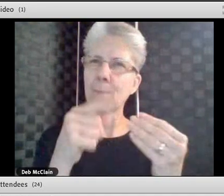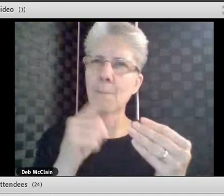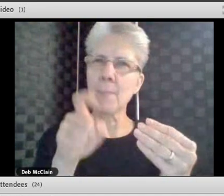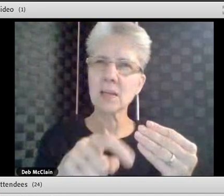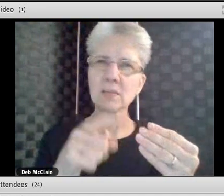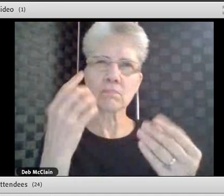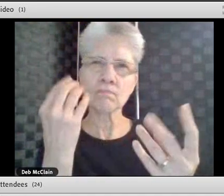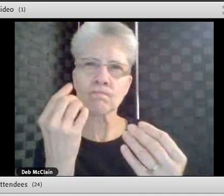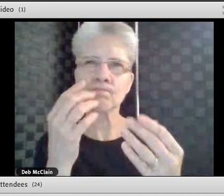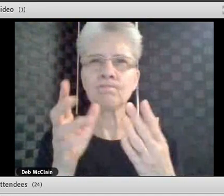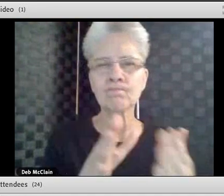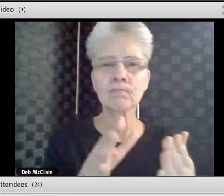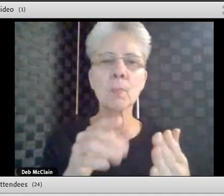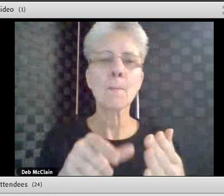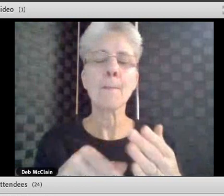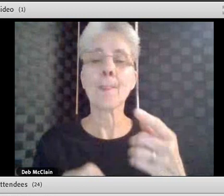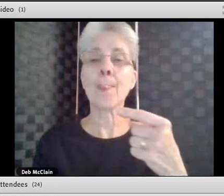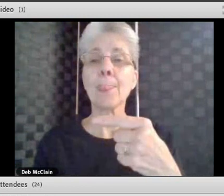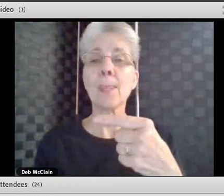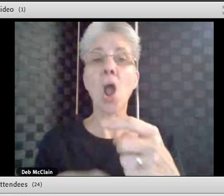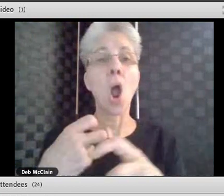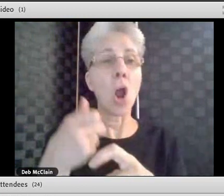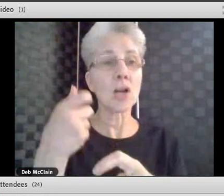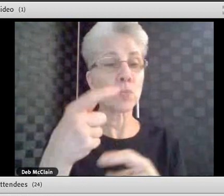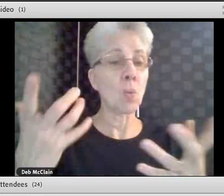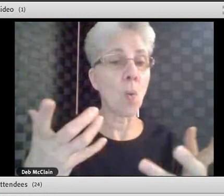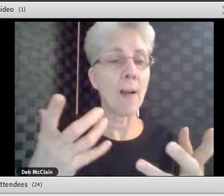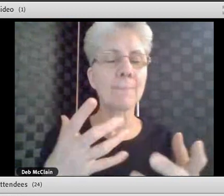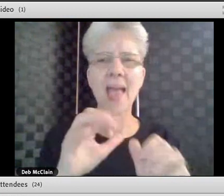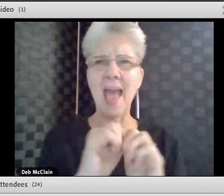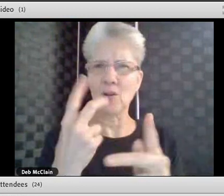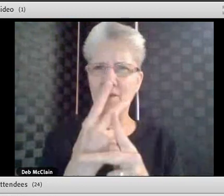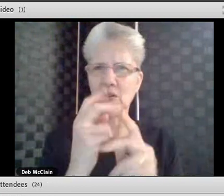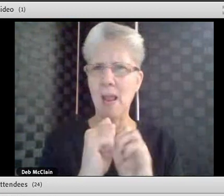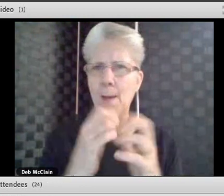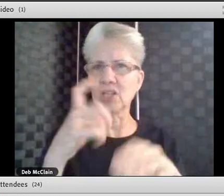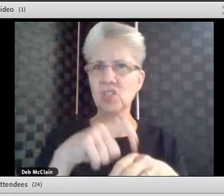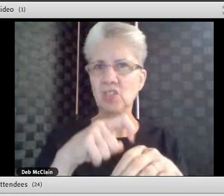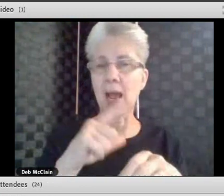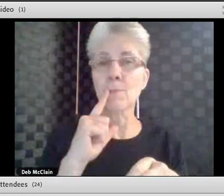so there's some space issues to think about. Okay. Probably the hardest one, right?